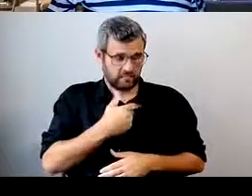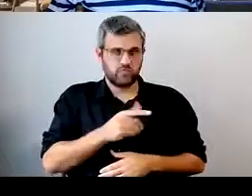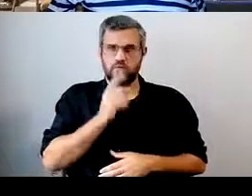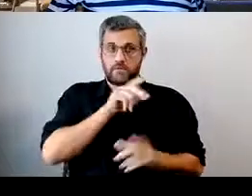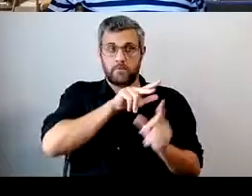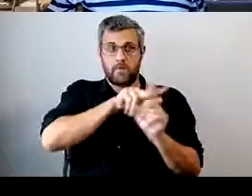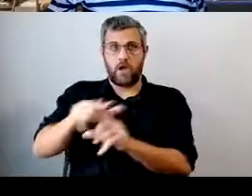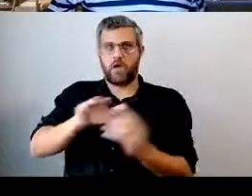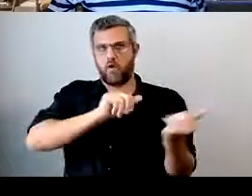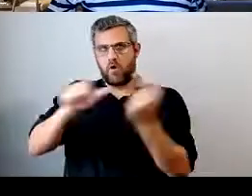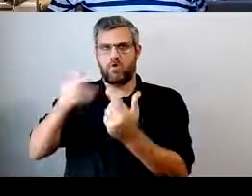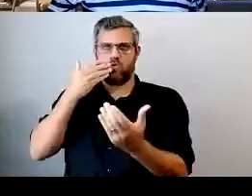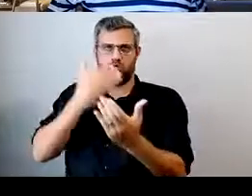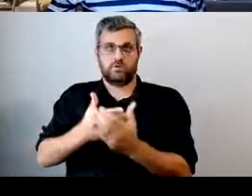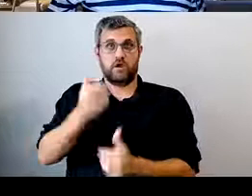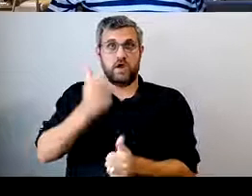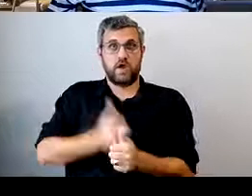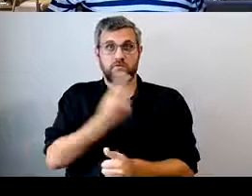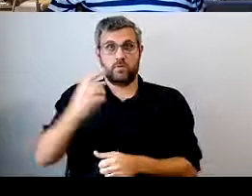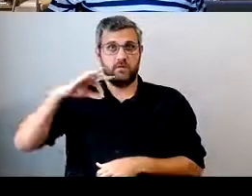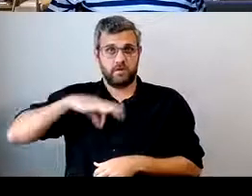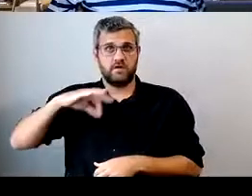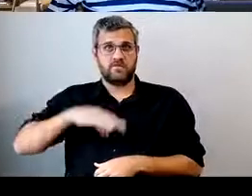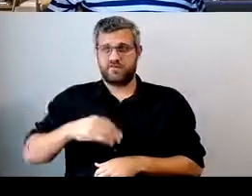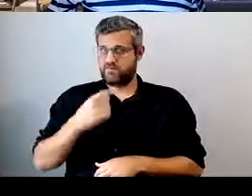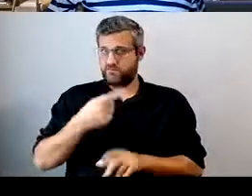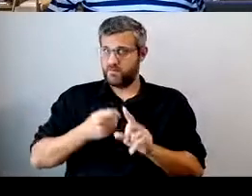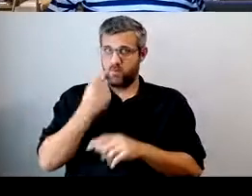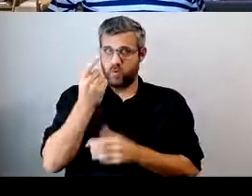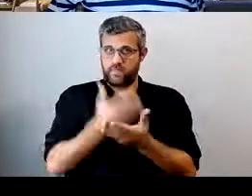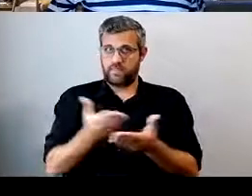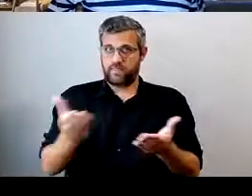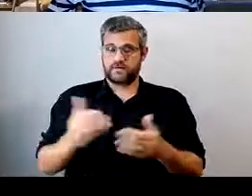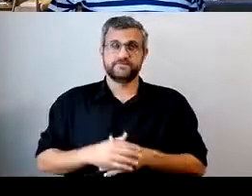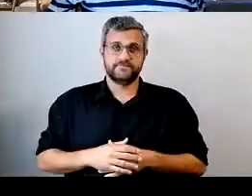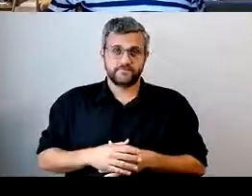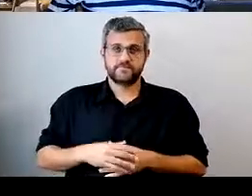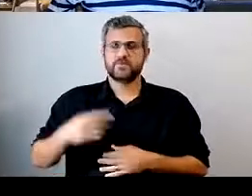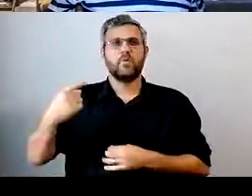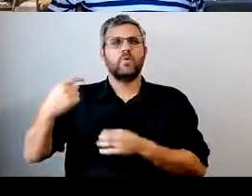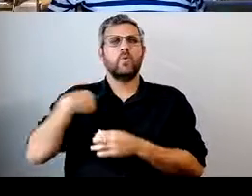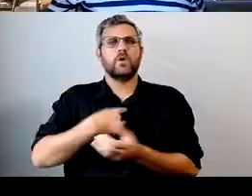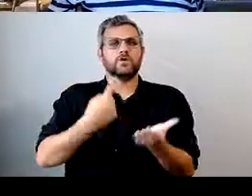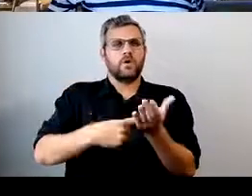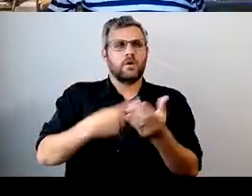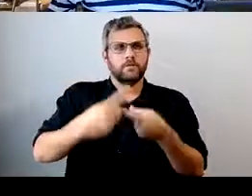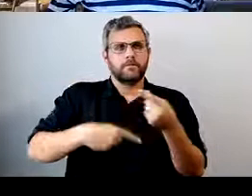I mean, the idea that everyone can benefit from a single thing. When we talk about entering a building, for instance,